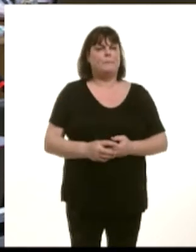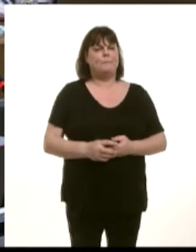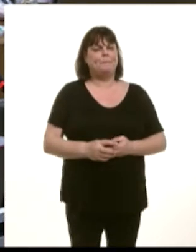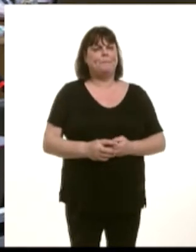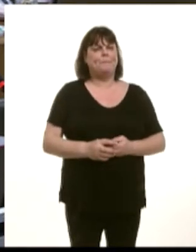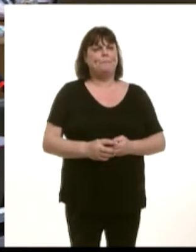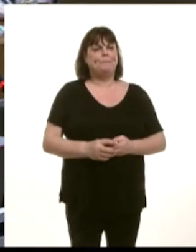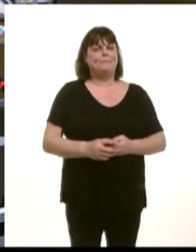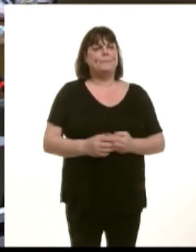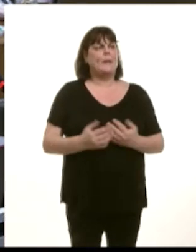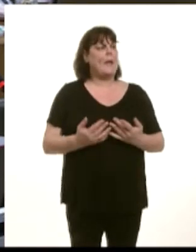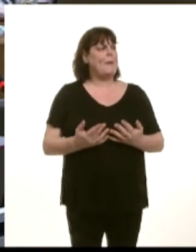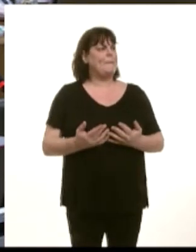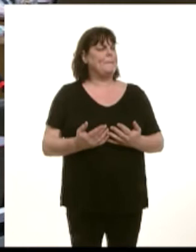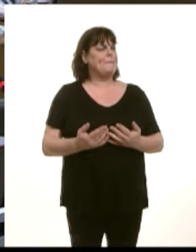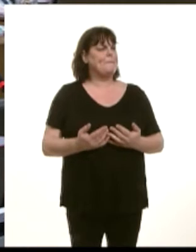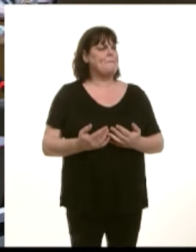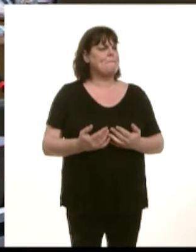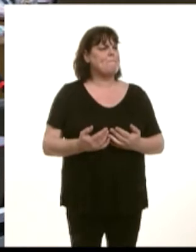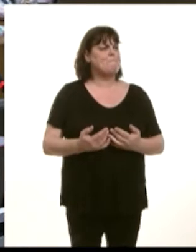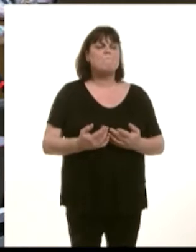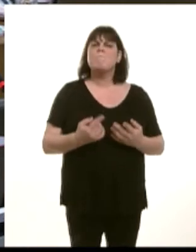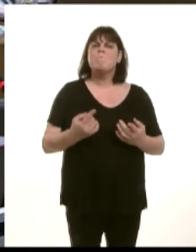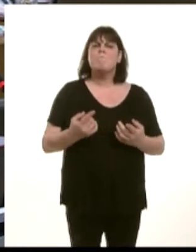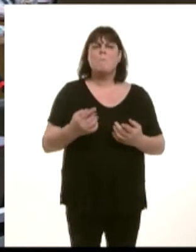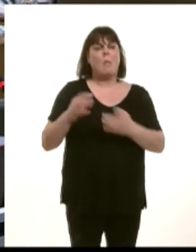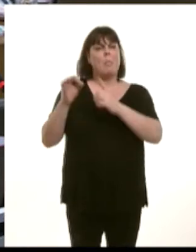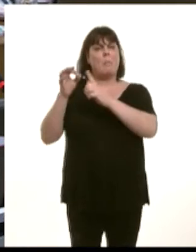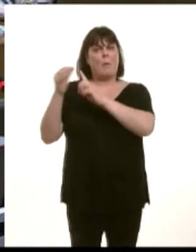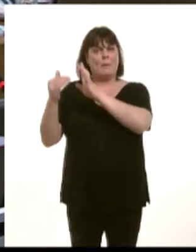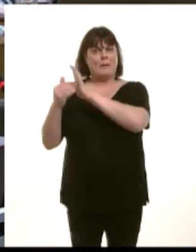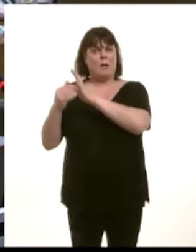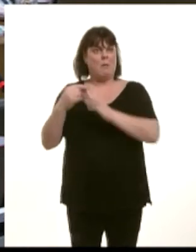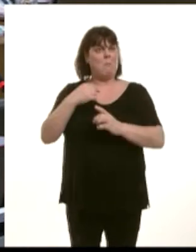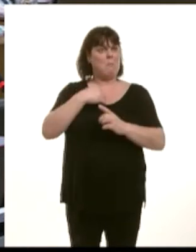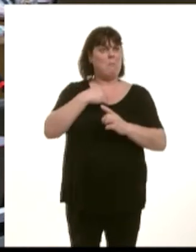It is not common for the Prime Minister and me to meet; on these issues, usually these